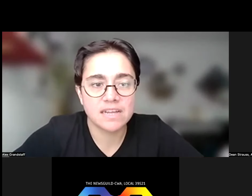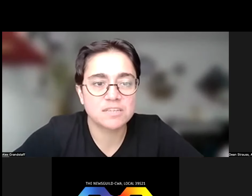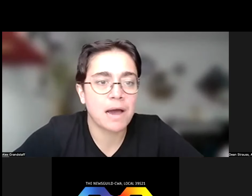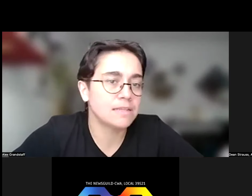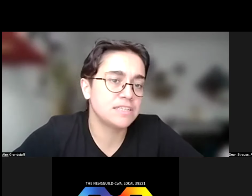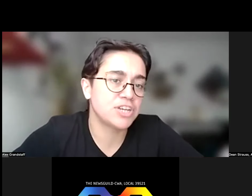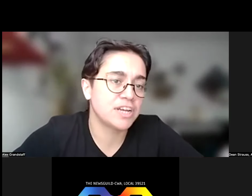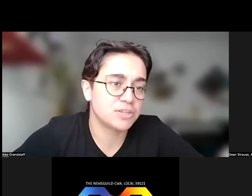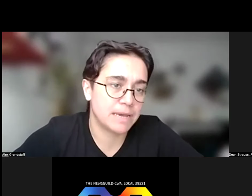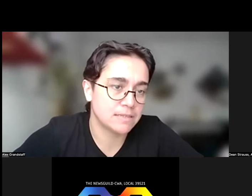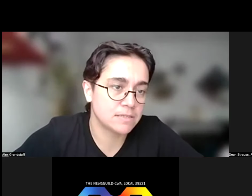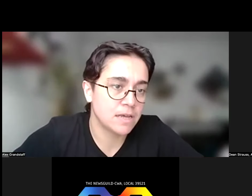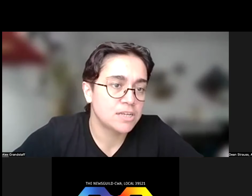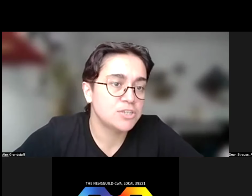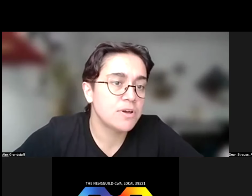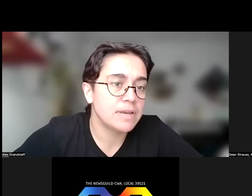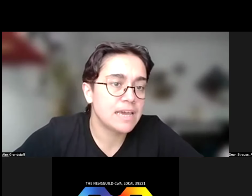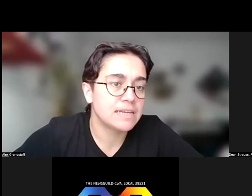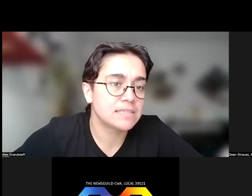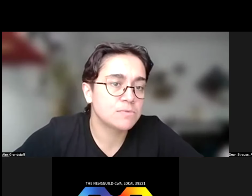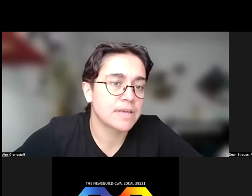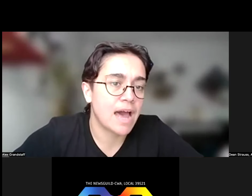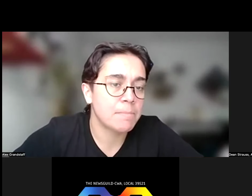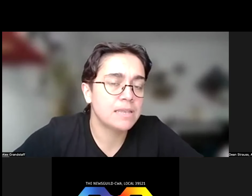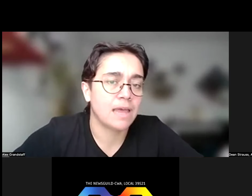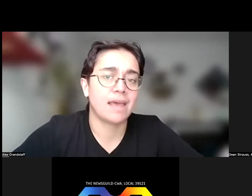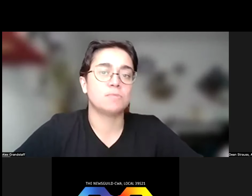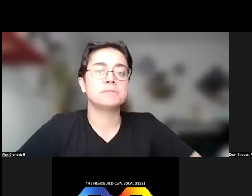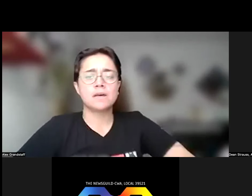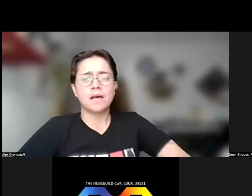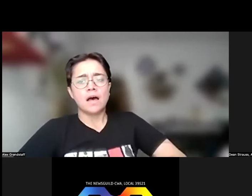approaching key representatives in an individual manner first to understand